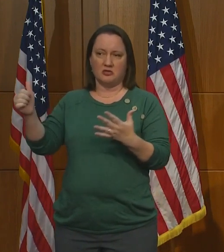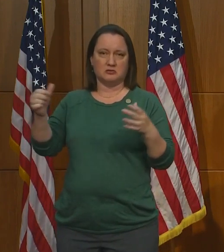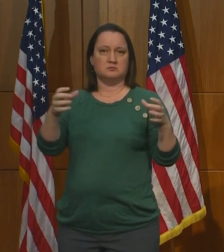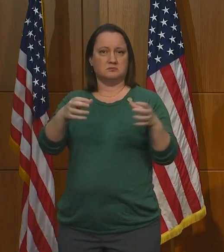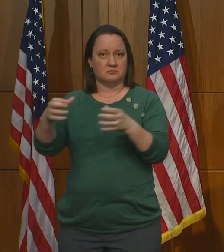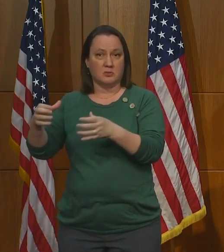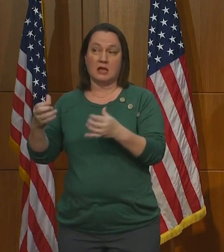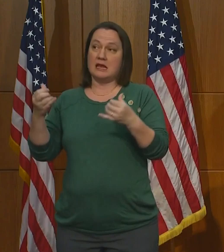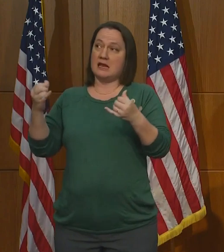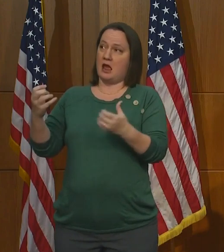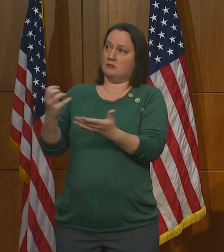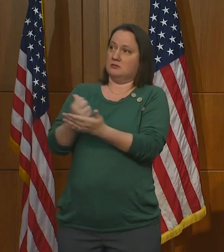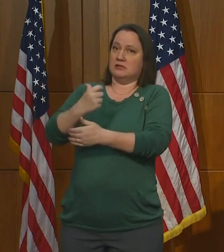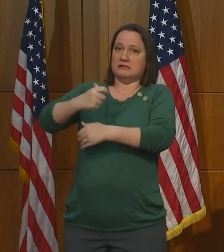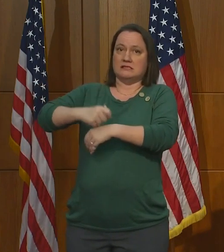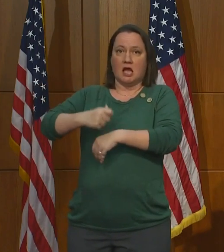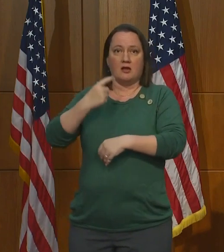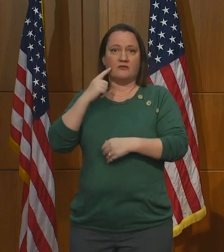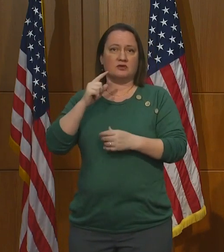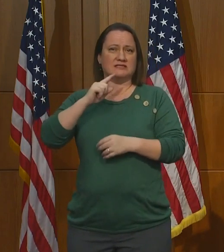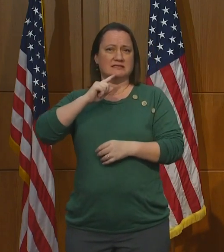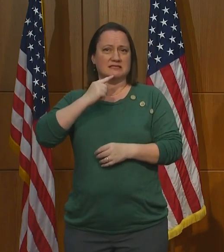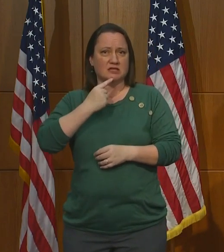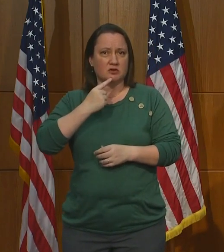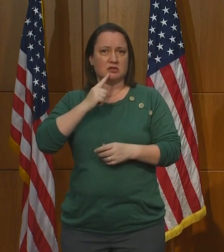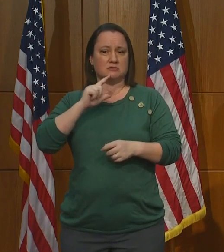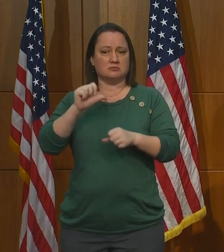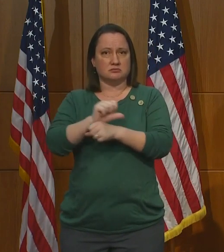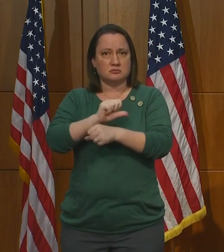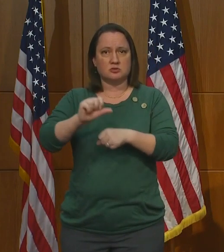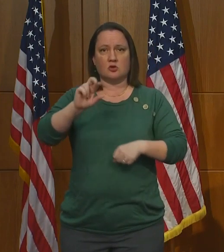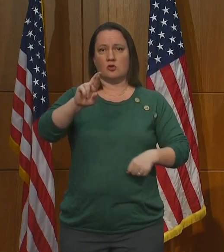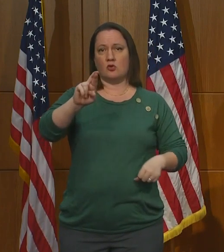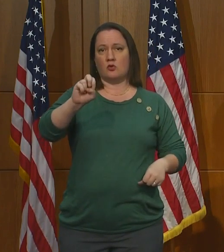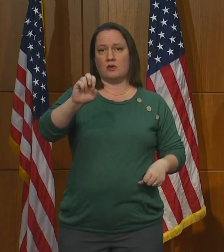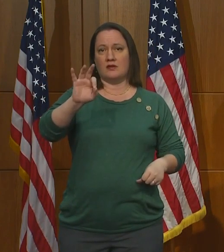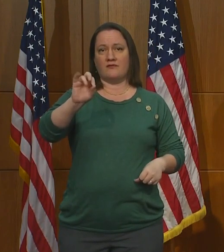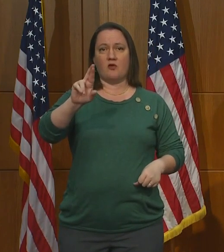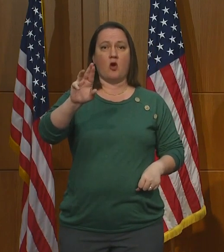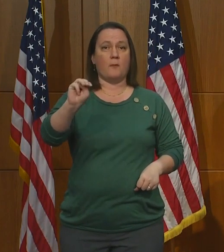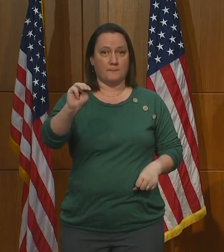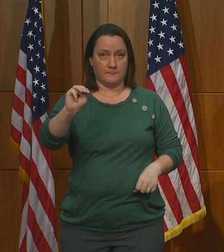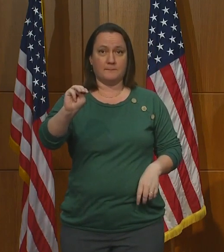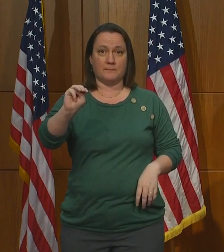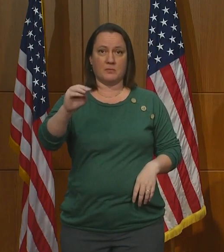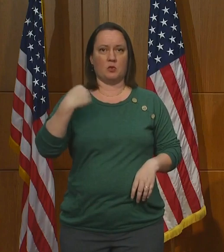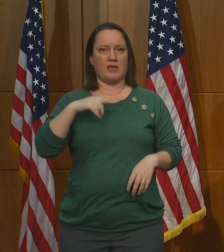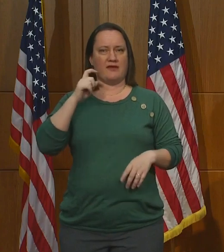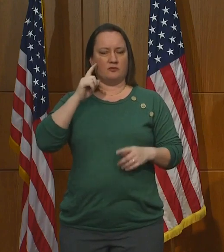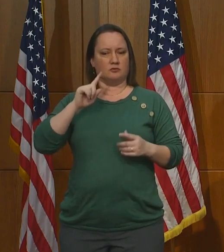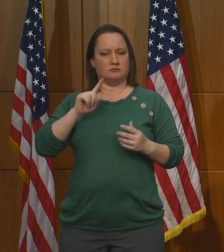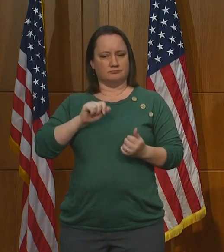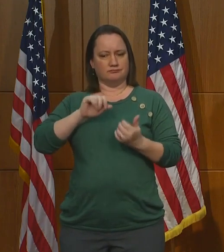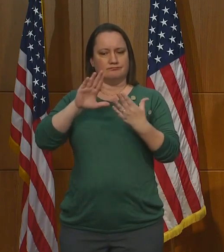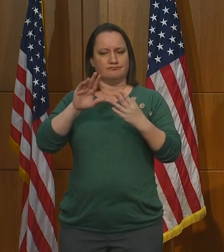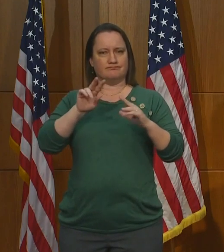OPPORTUNITY FOR SERIOUS REFORM AND WE HAVE TO BE SERIOUS ABOUT